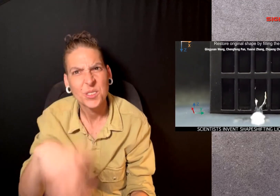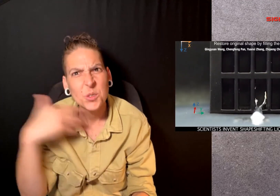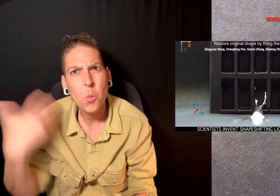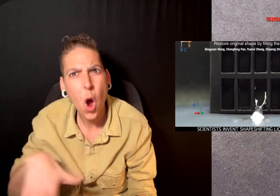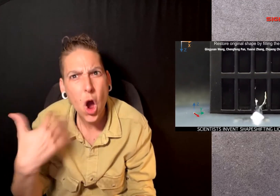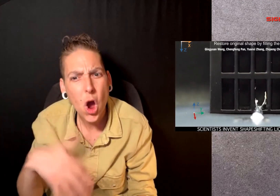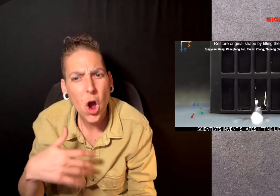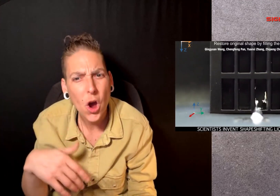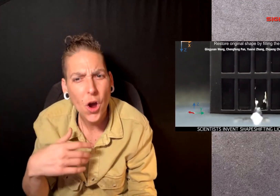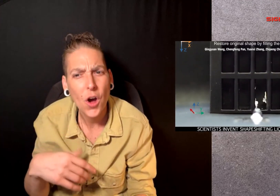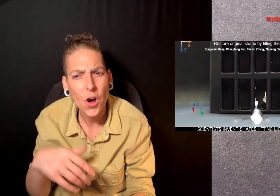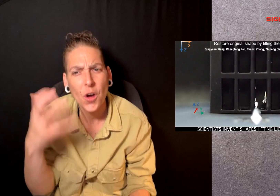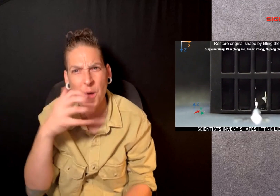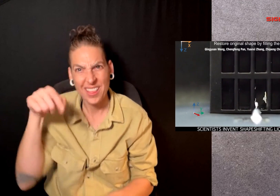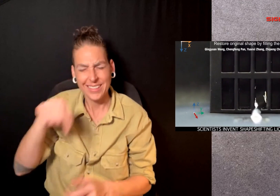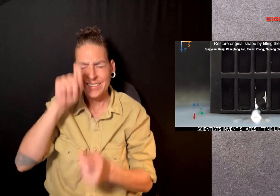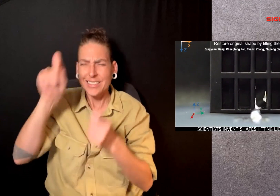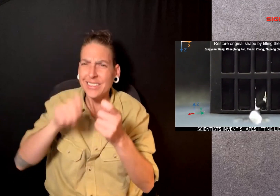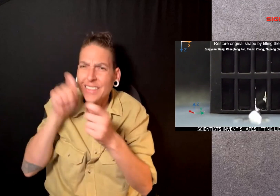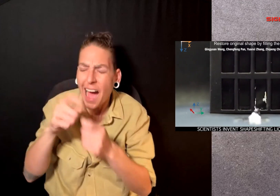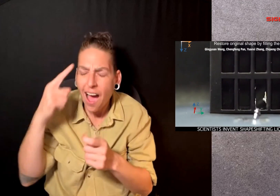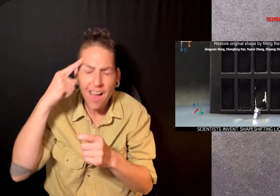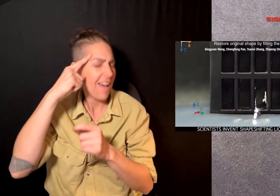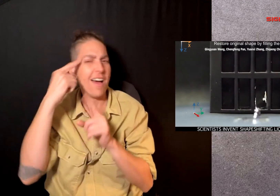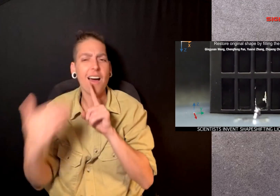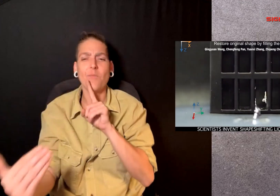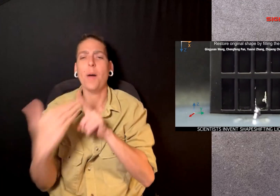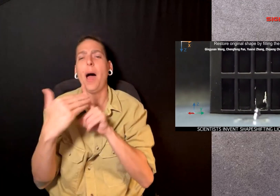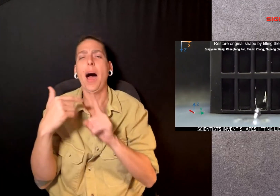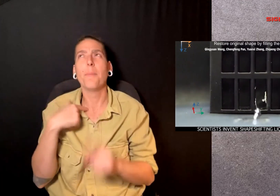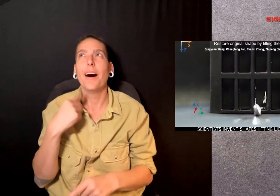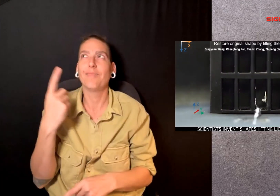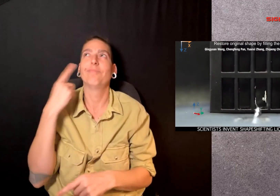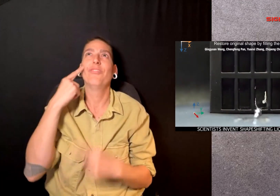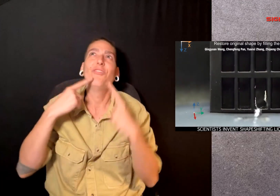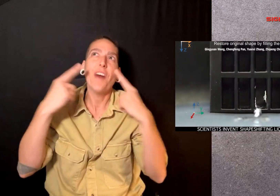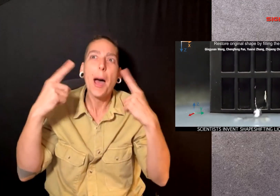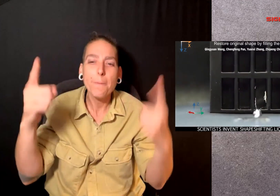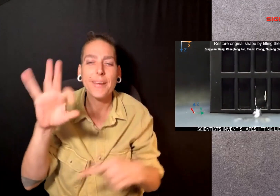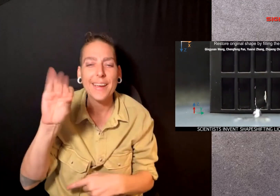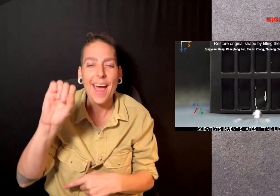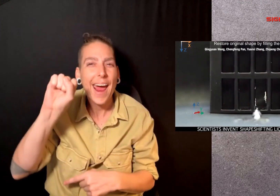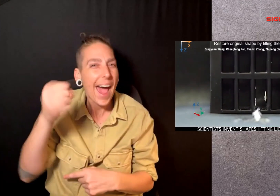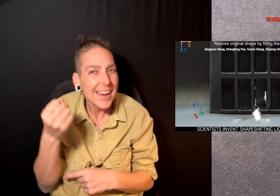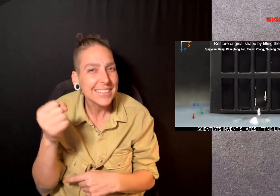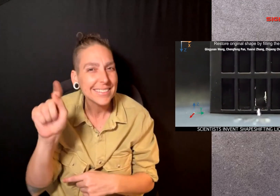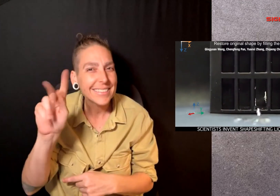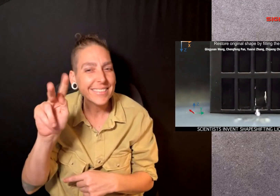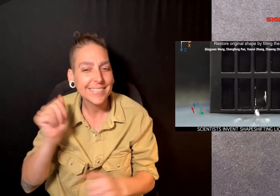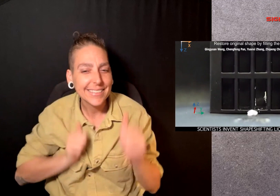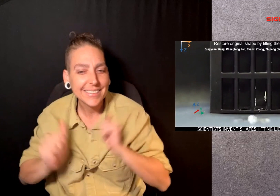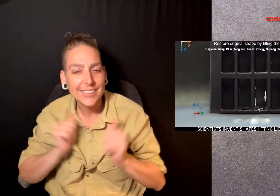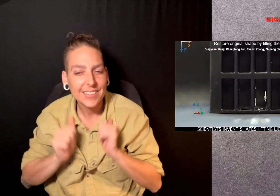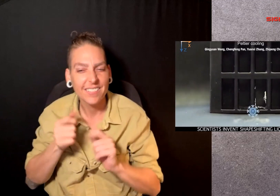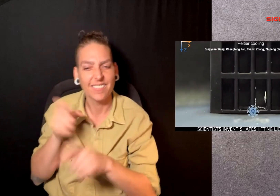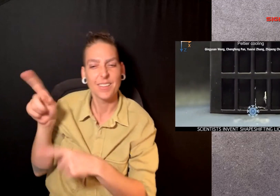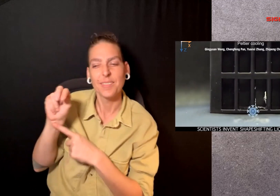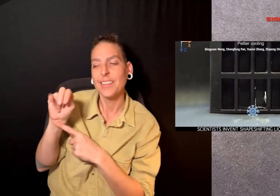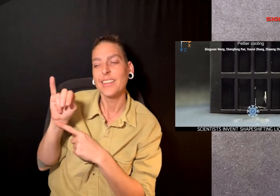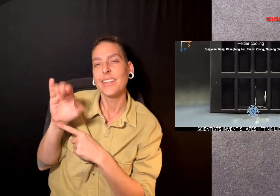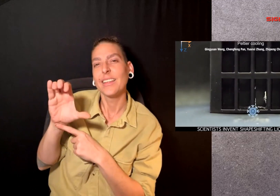whoa this is exactly what I was thinking it reminded me of a famous 1990s TV show that used